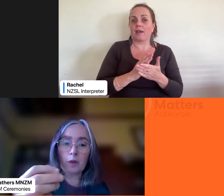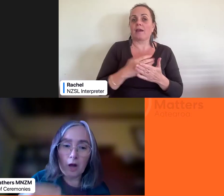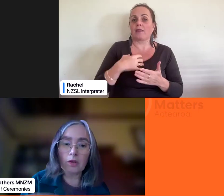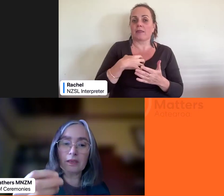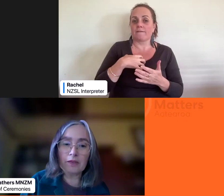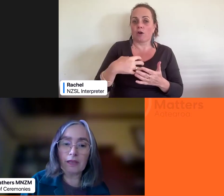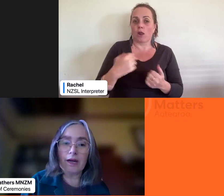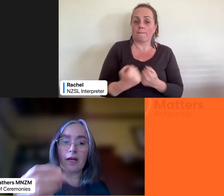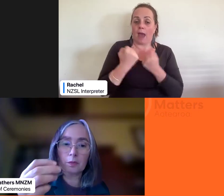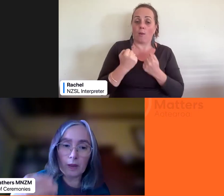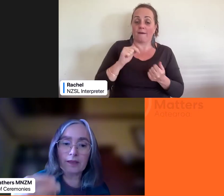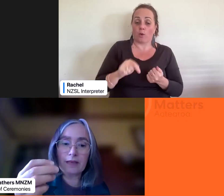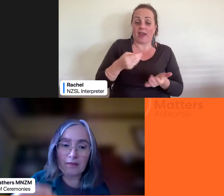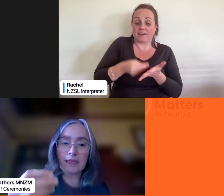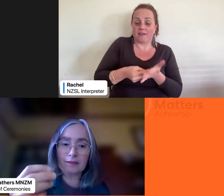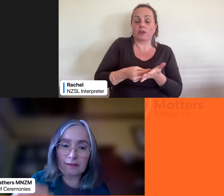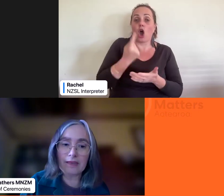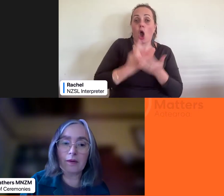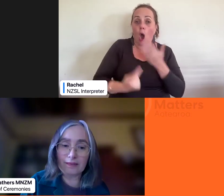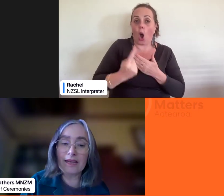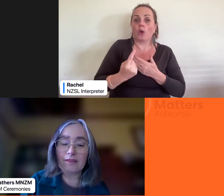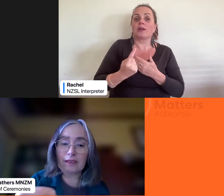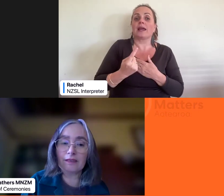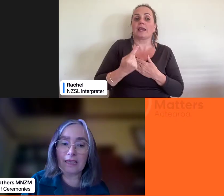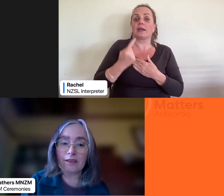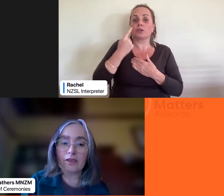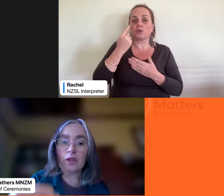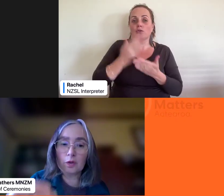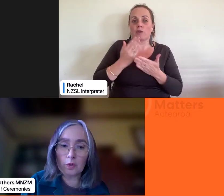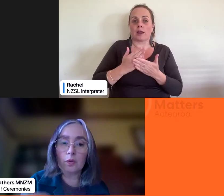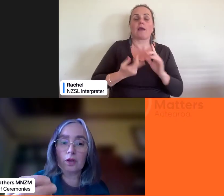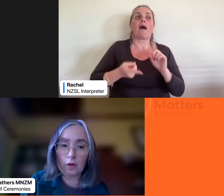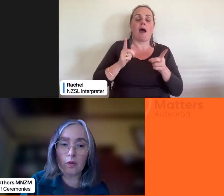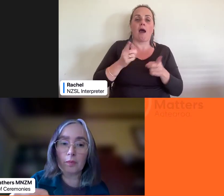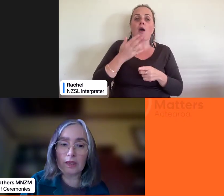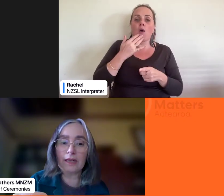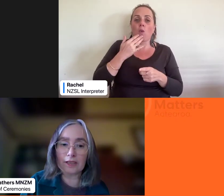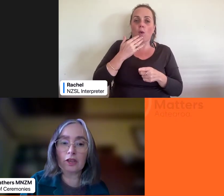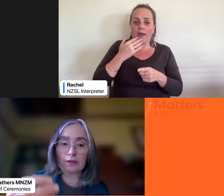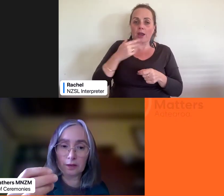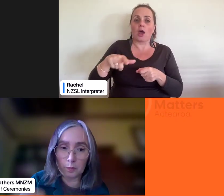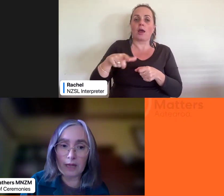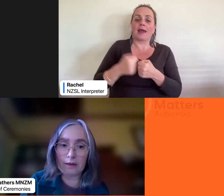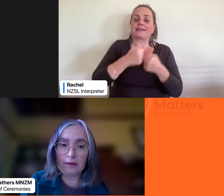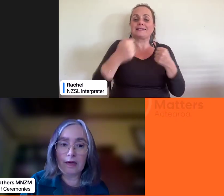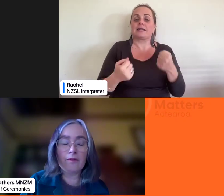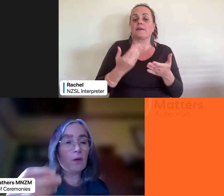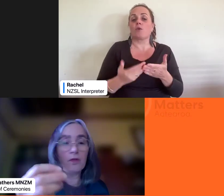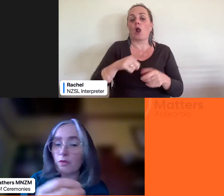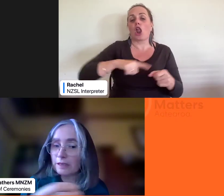will only be realised when it gets extended to local body elections as well, for the